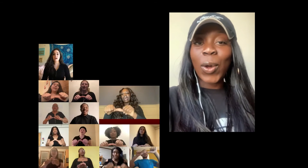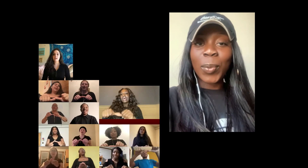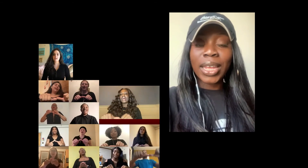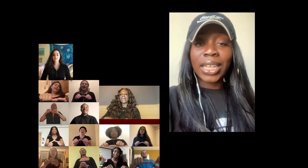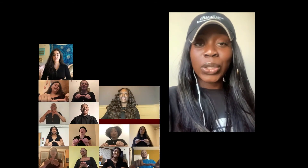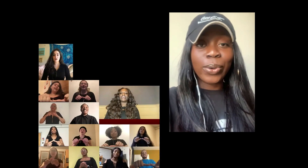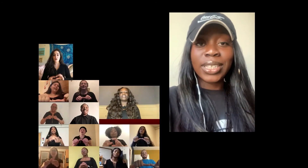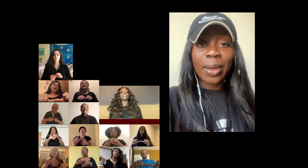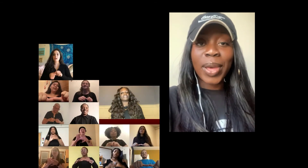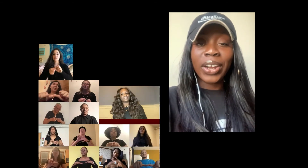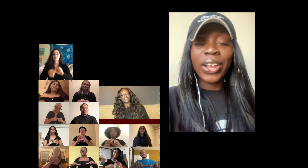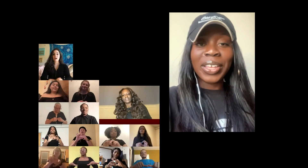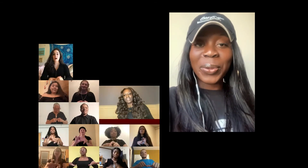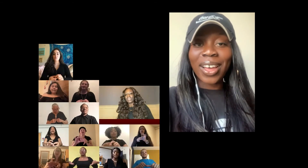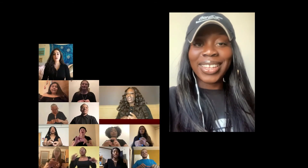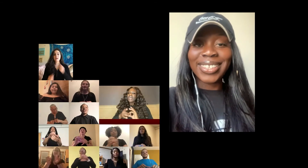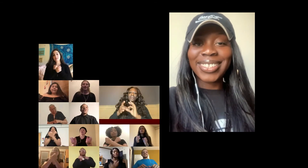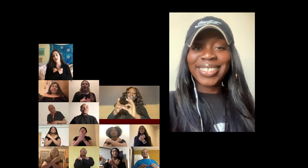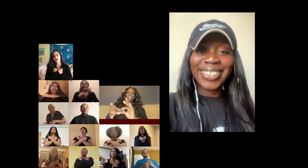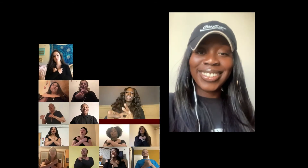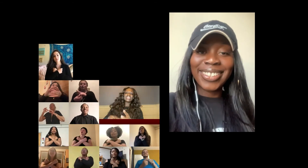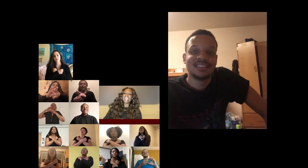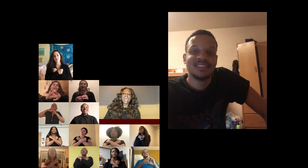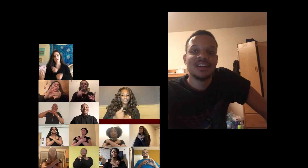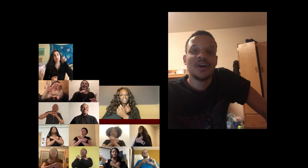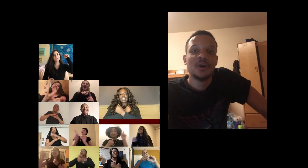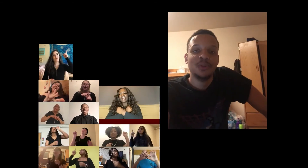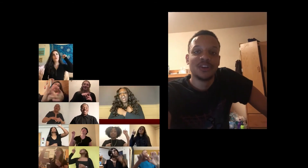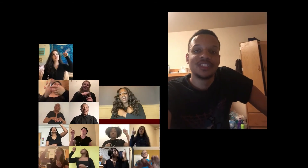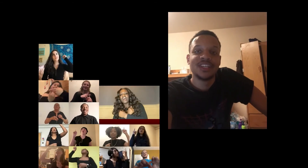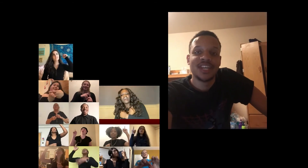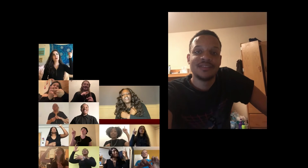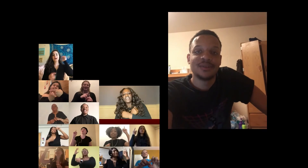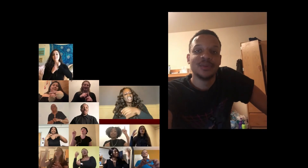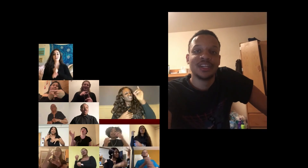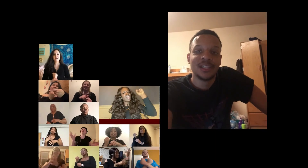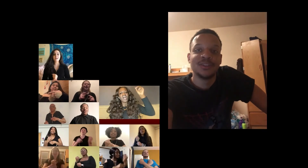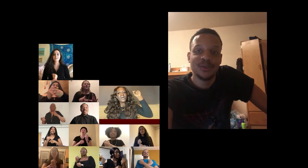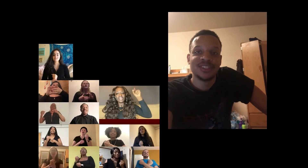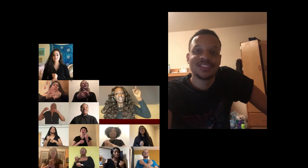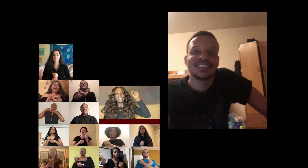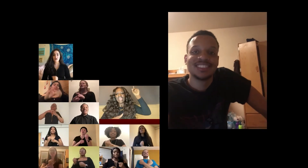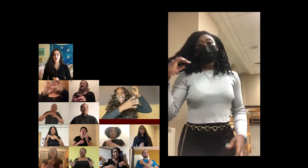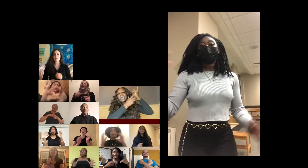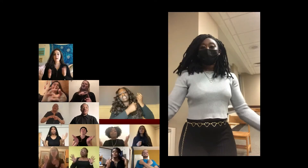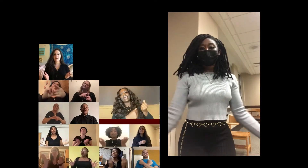and hoping things are going to get better. We got this. Hope you all stay safe and we can all get through this.